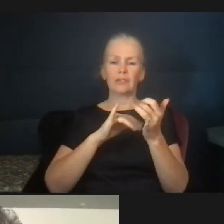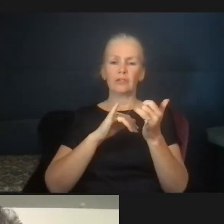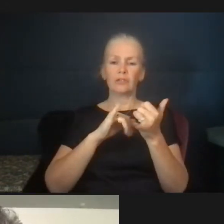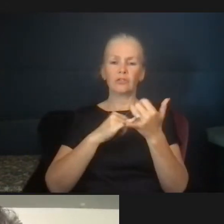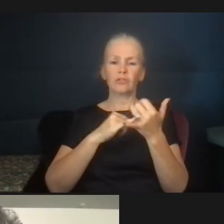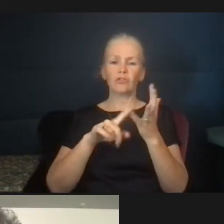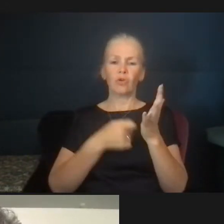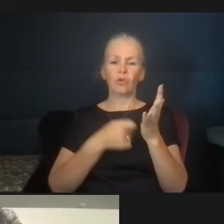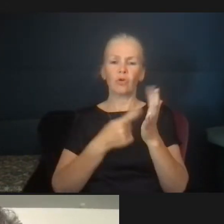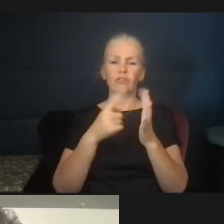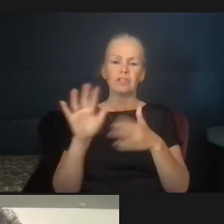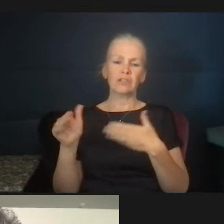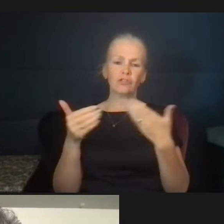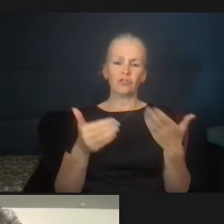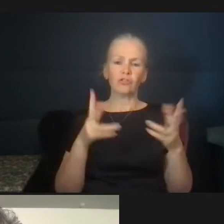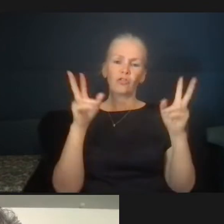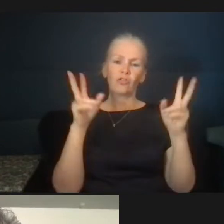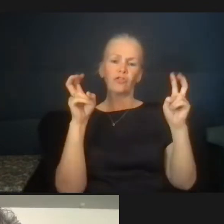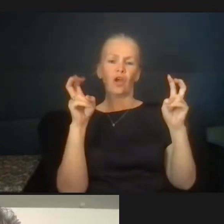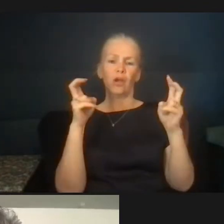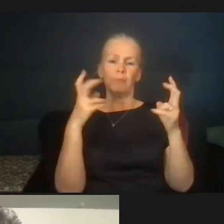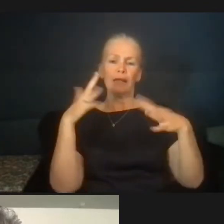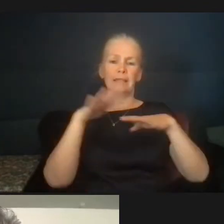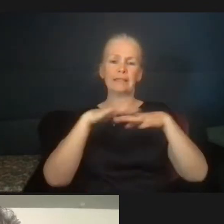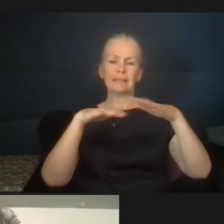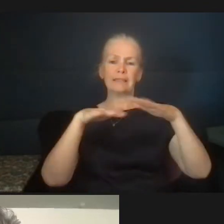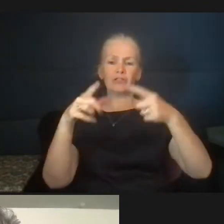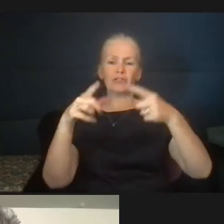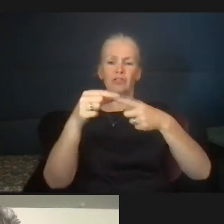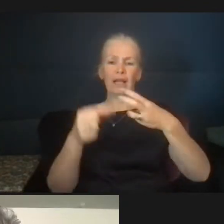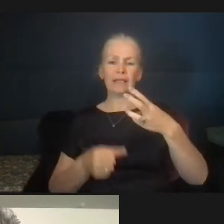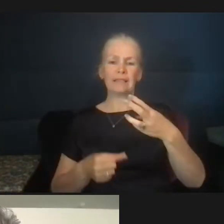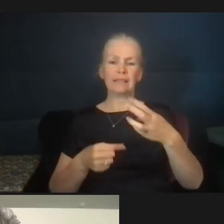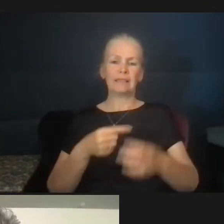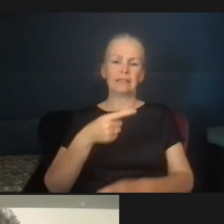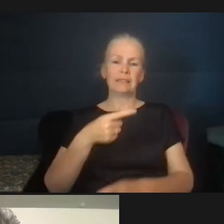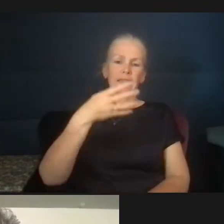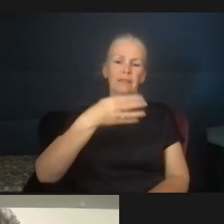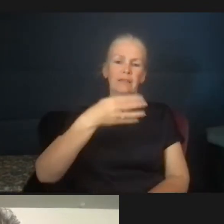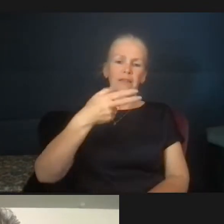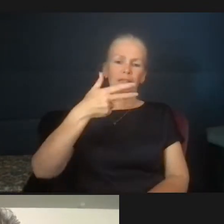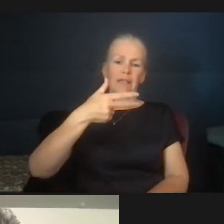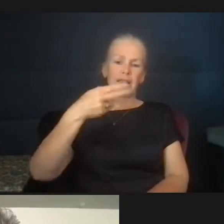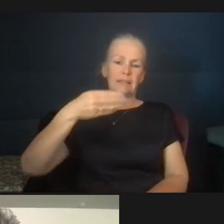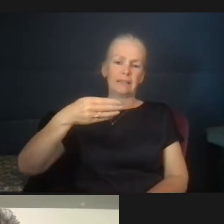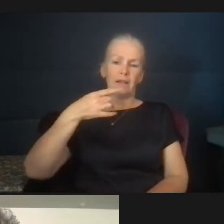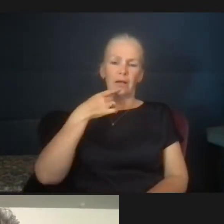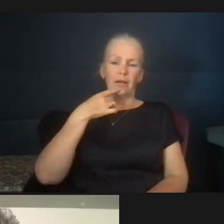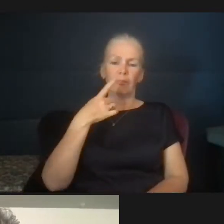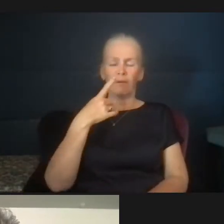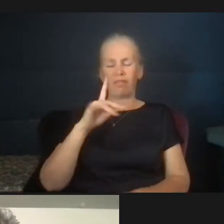intersectionality in 1989. The origins of intersectionality actually dates back much